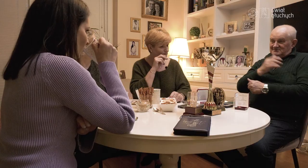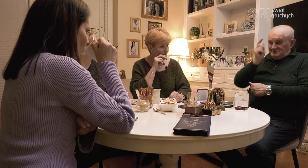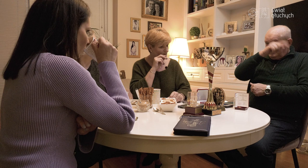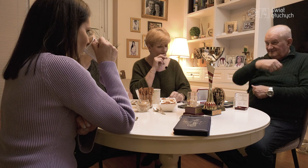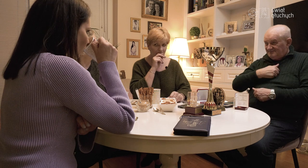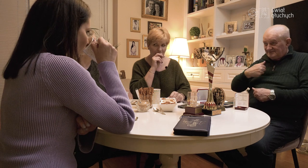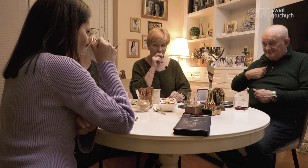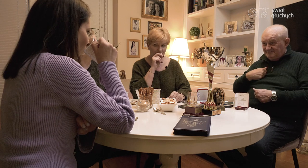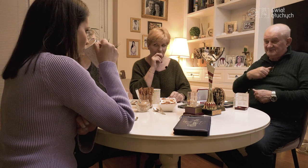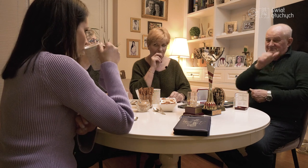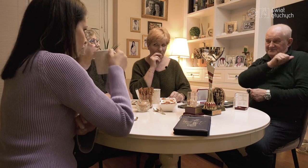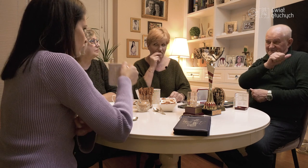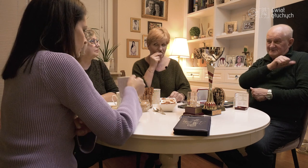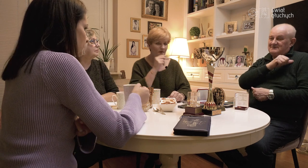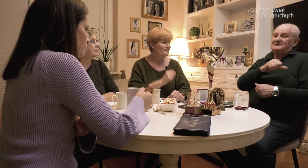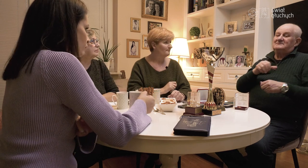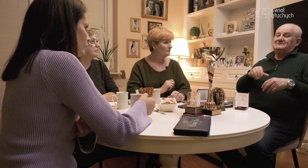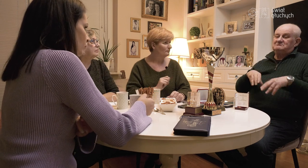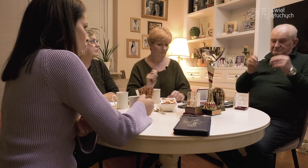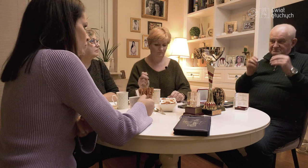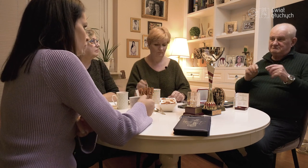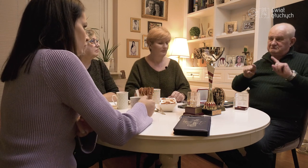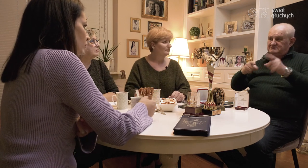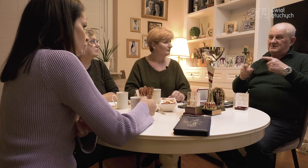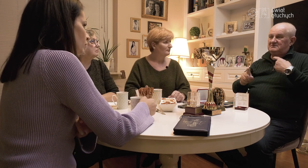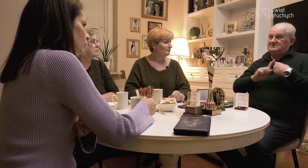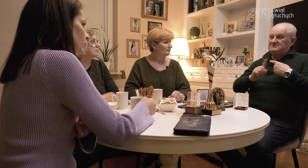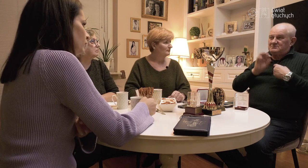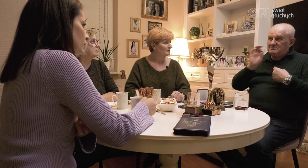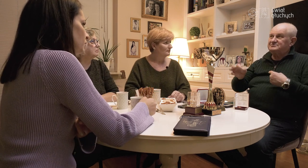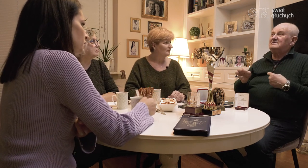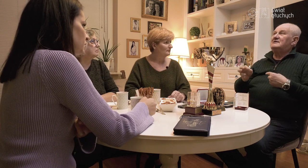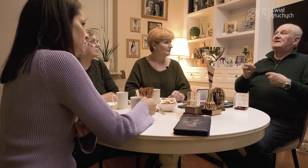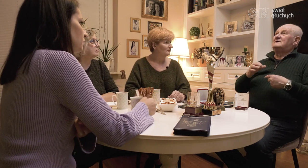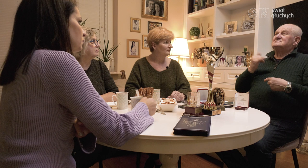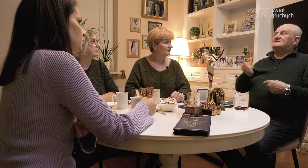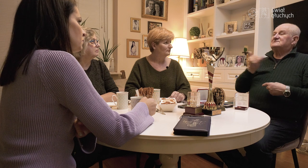[Tadeusz]: When I was in Warsaw, in the first grade, a scout group was organized at the beginning.